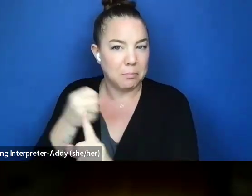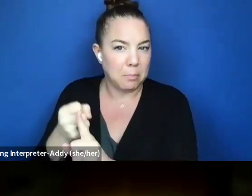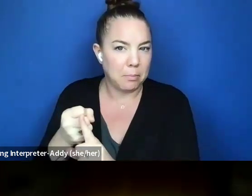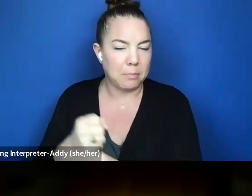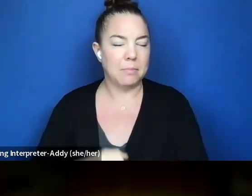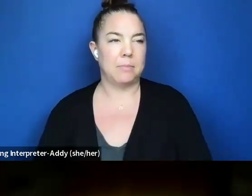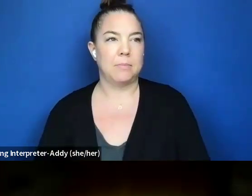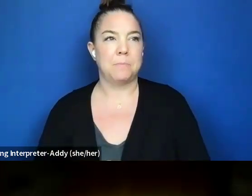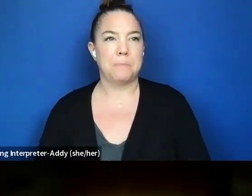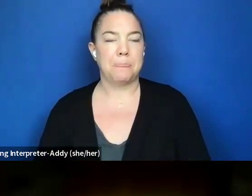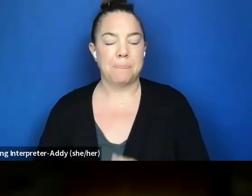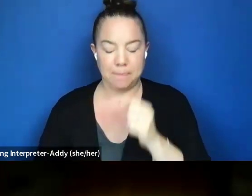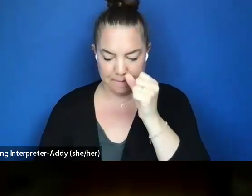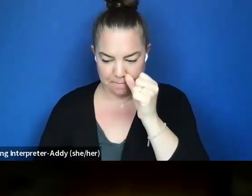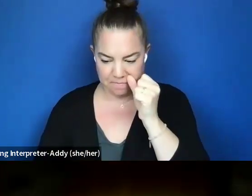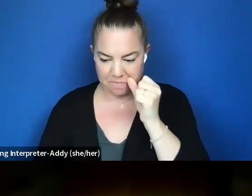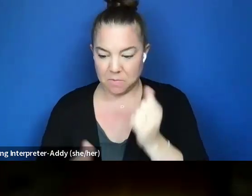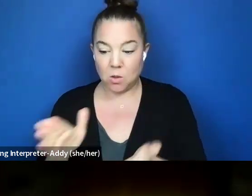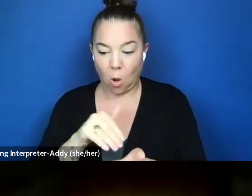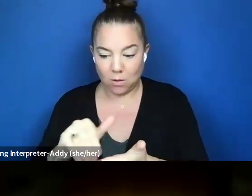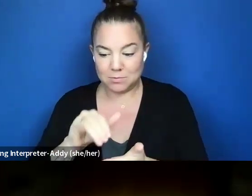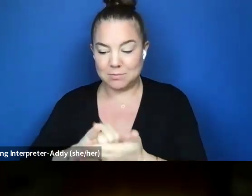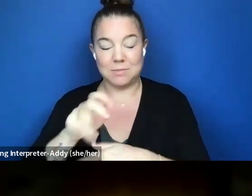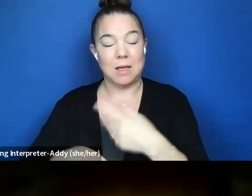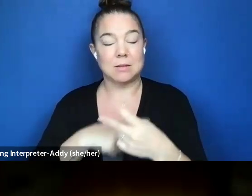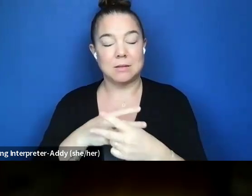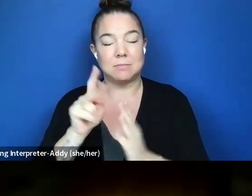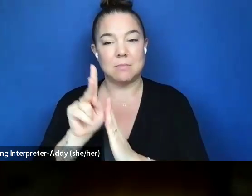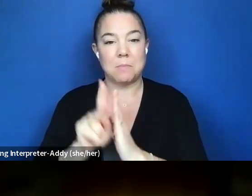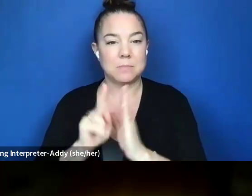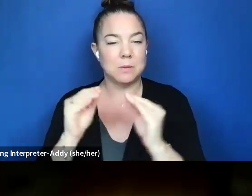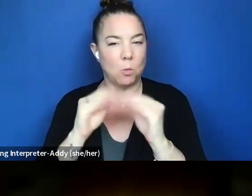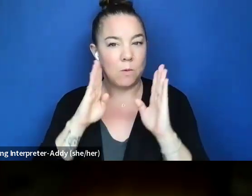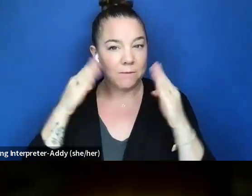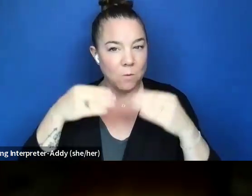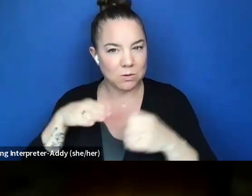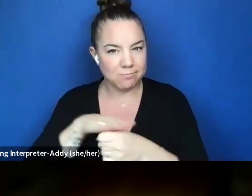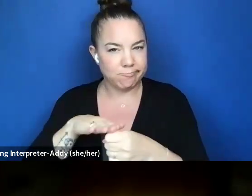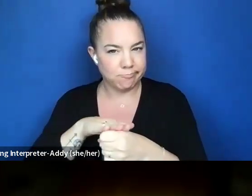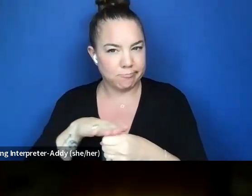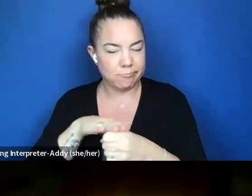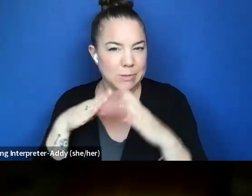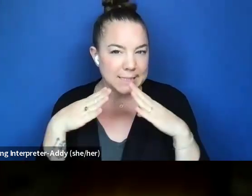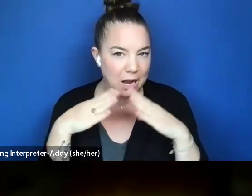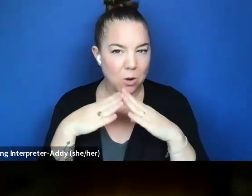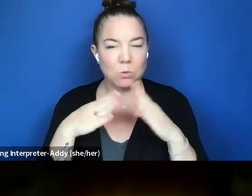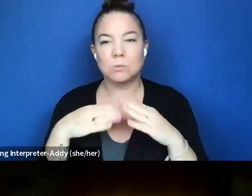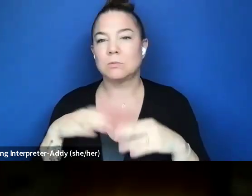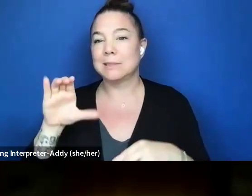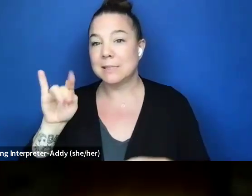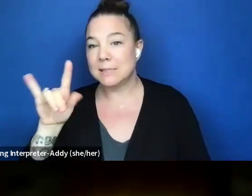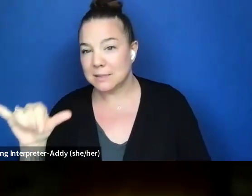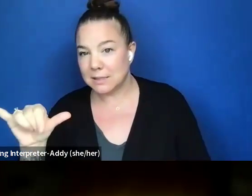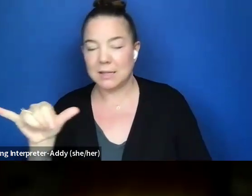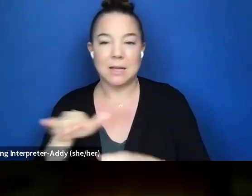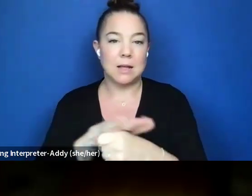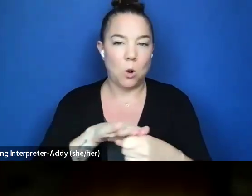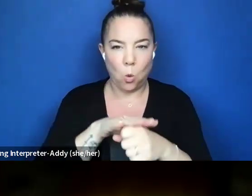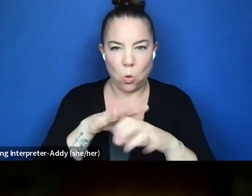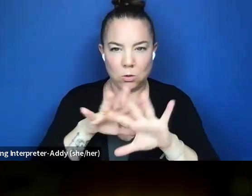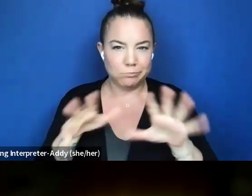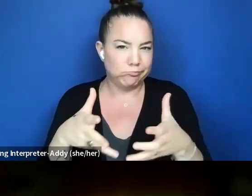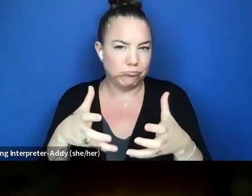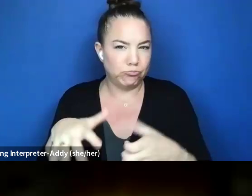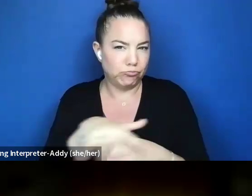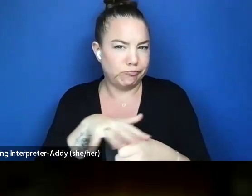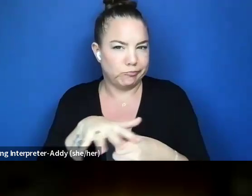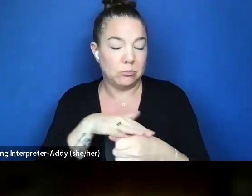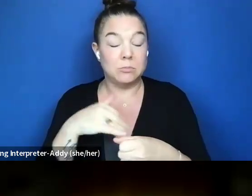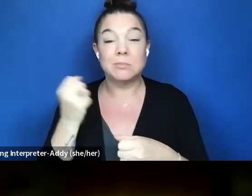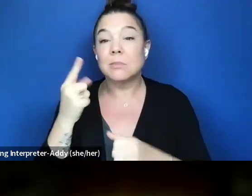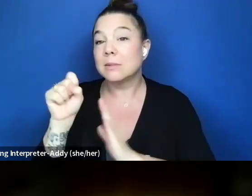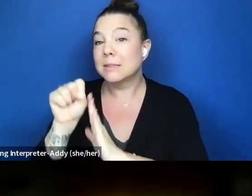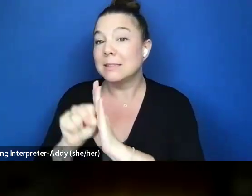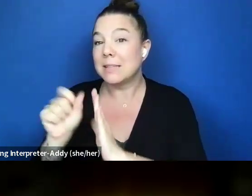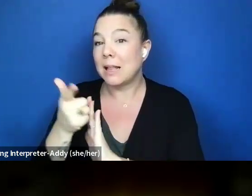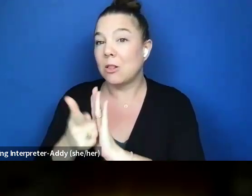Brooke Wilson (she/her): but oftentimes those policies are more focused on just your local, your town, or your city or your local environment, whereas a lot of the State laws are going to impact, you know